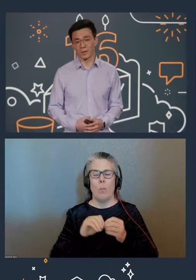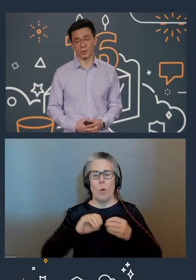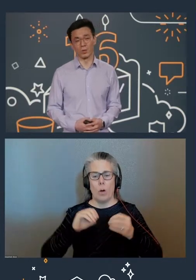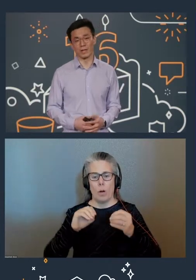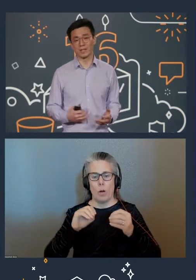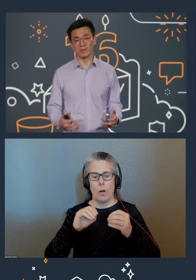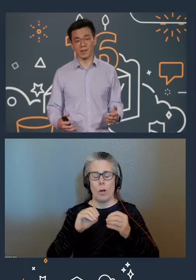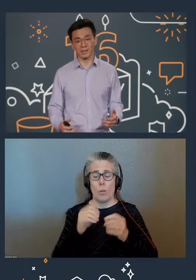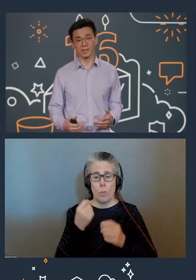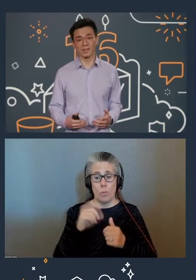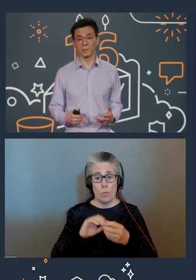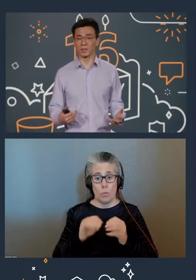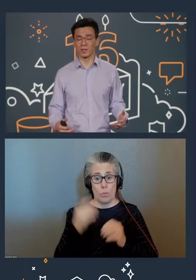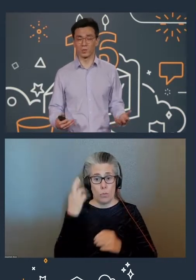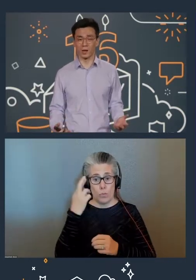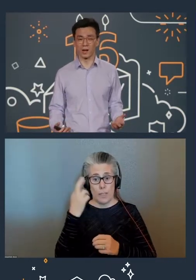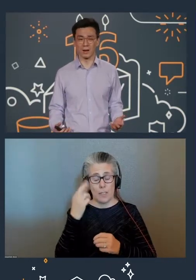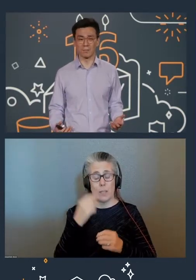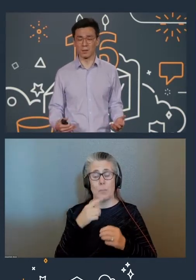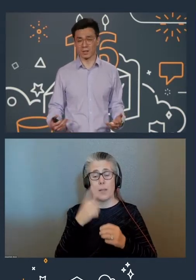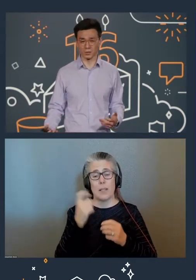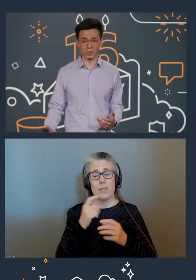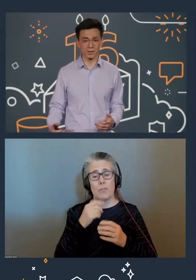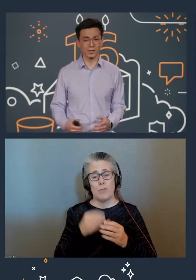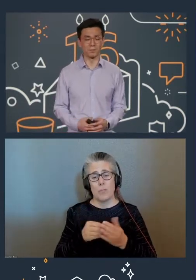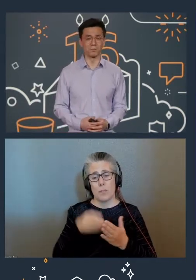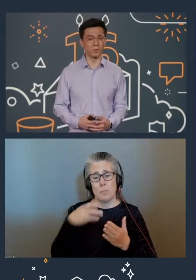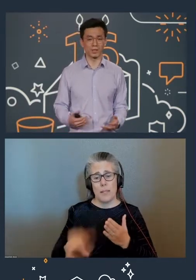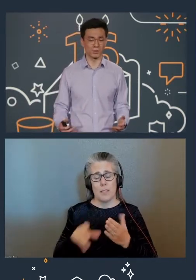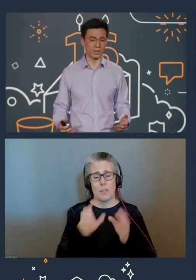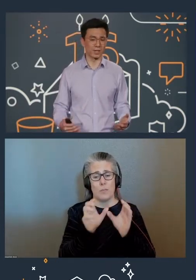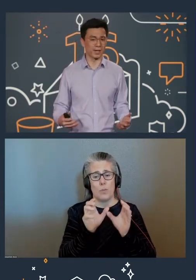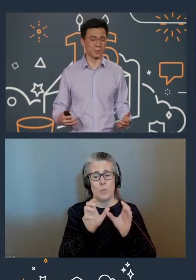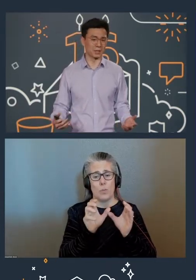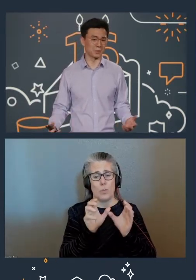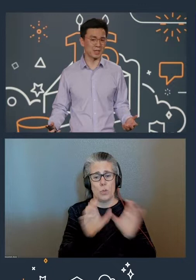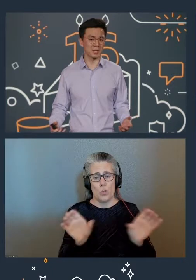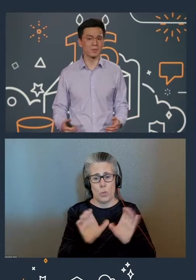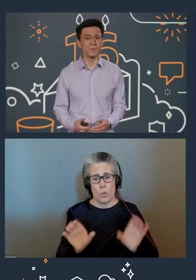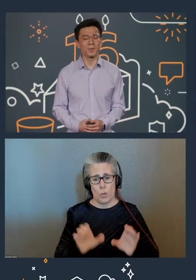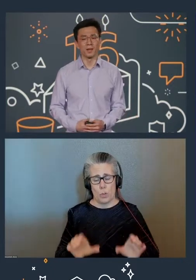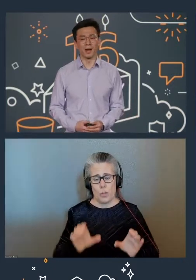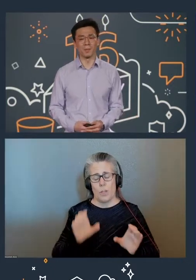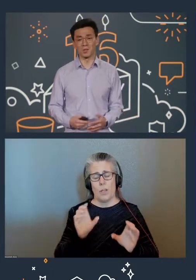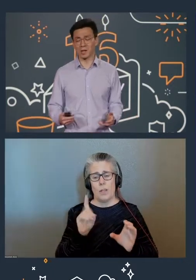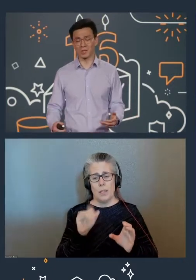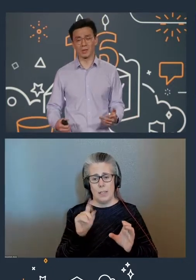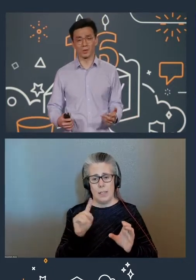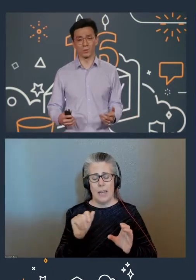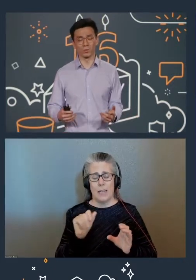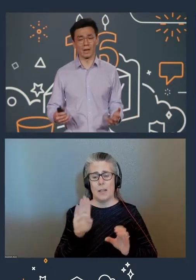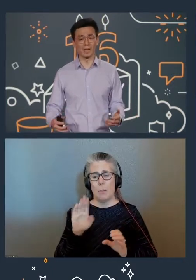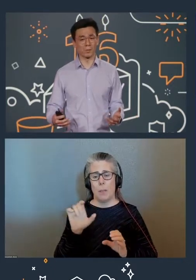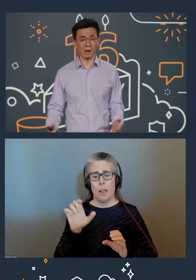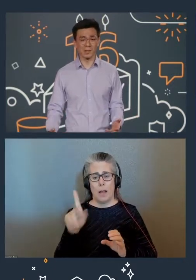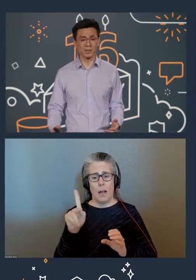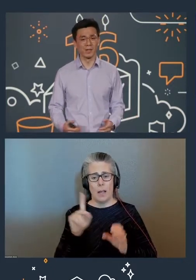So HDFS is typically run on block storage and block storage can get really expensive. Especially if you run it on-premise,